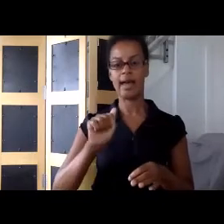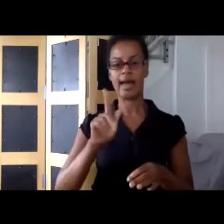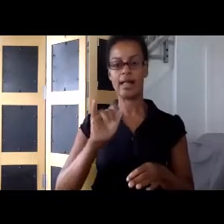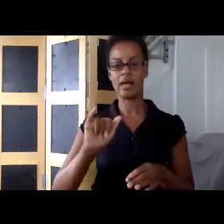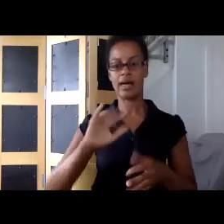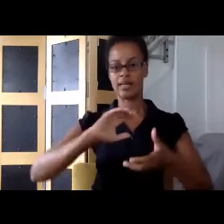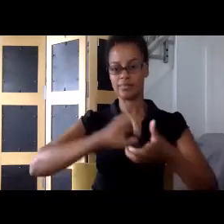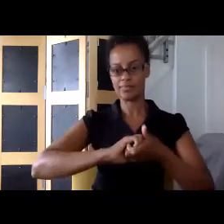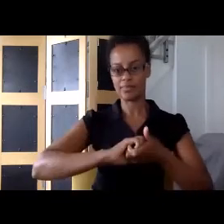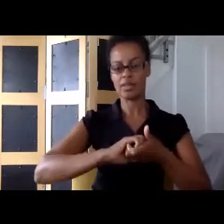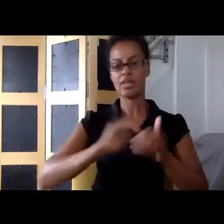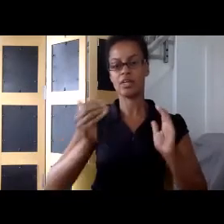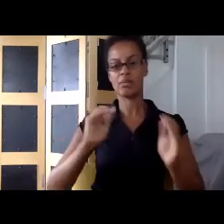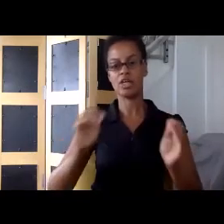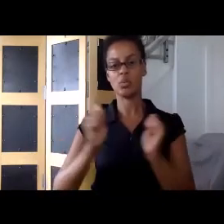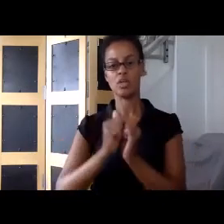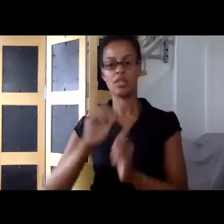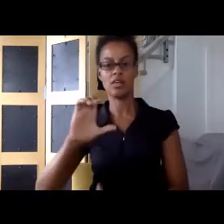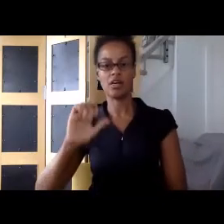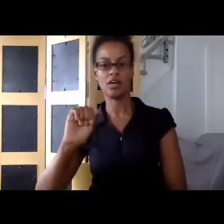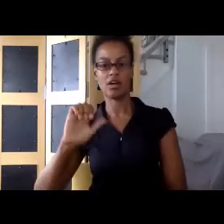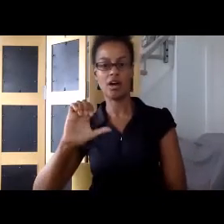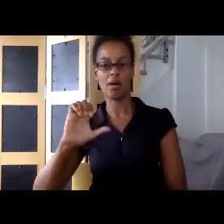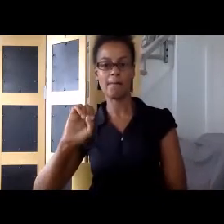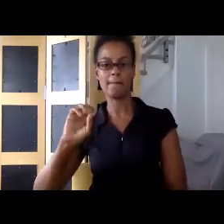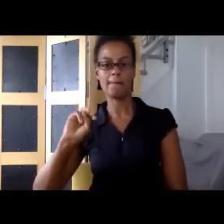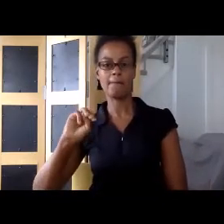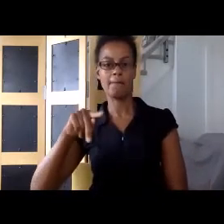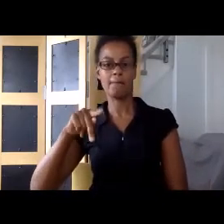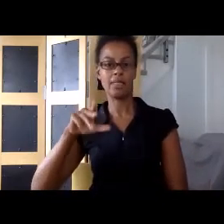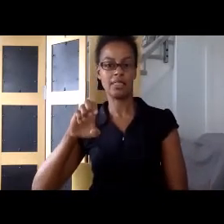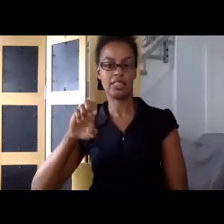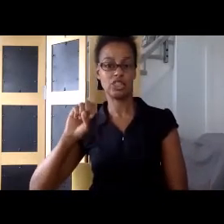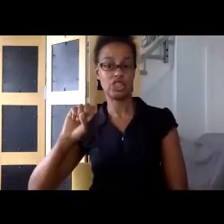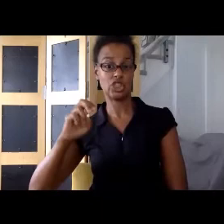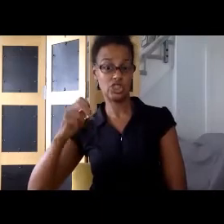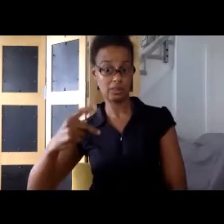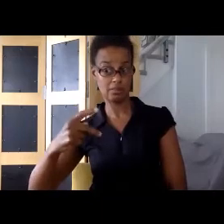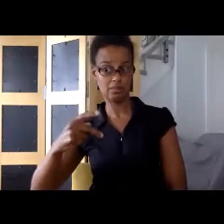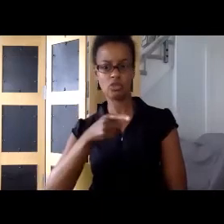us at our last town hall a couple of weeks ago, we started to touch on that a bit and